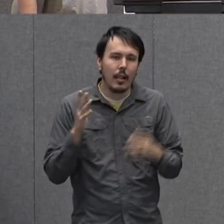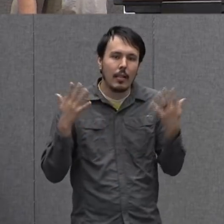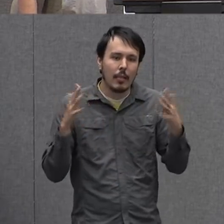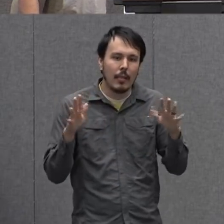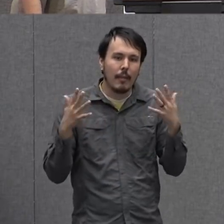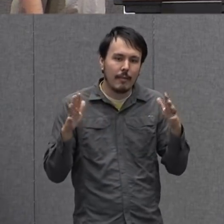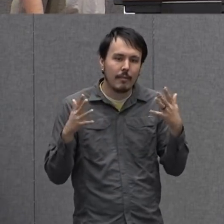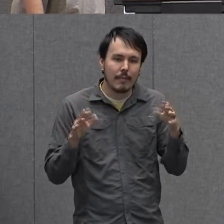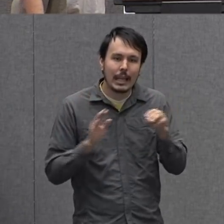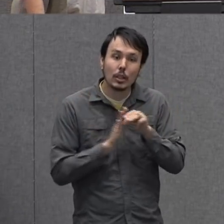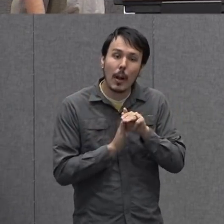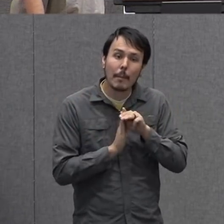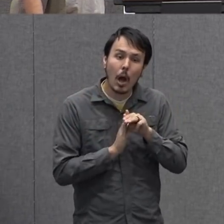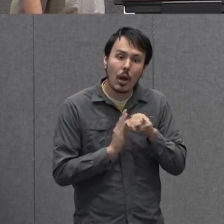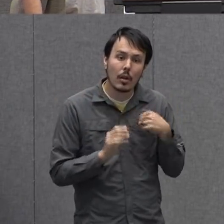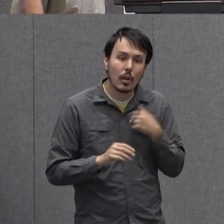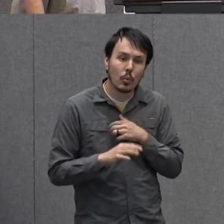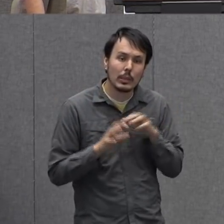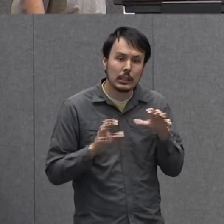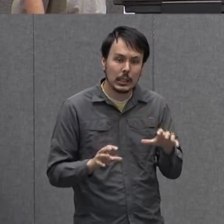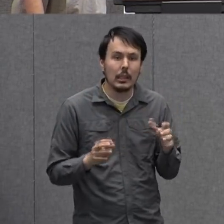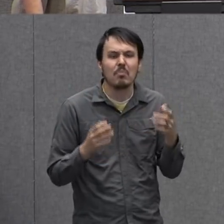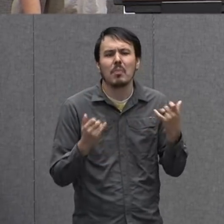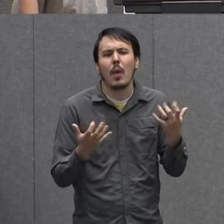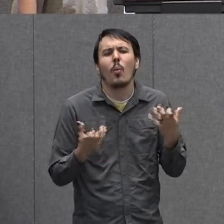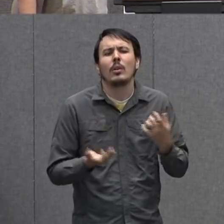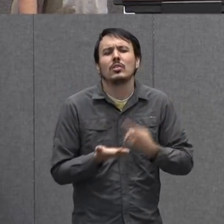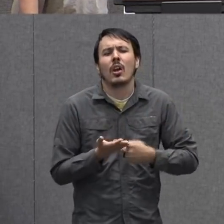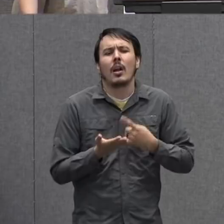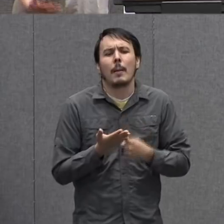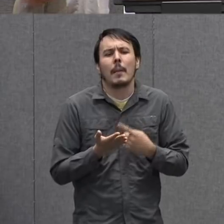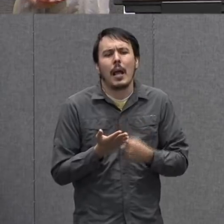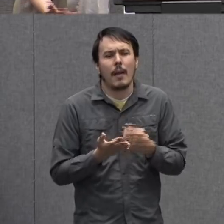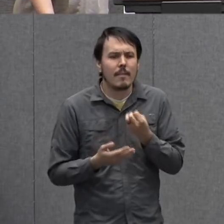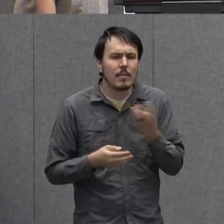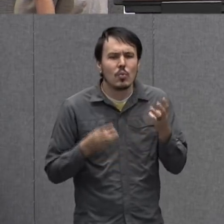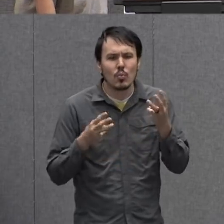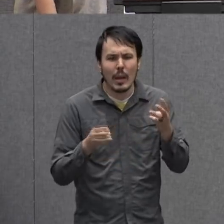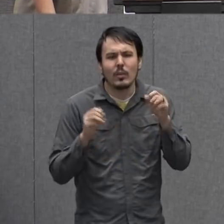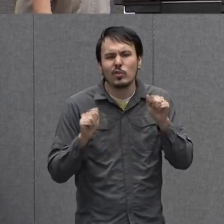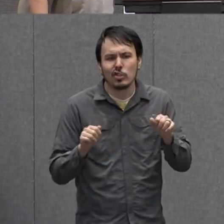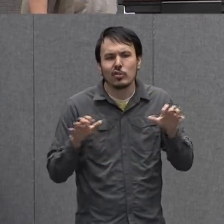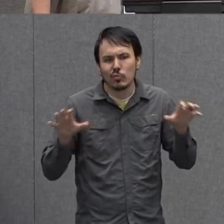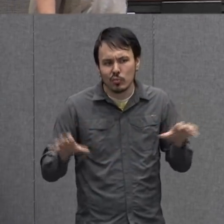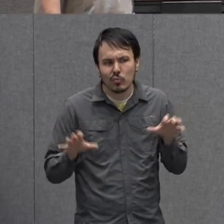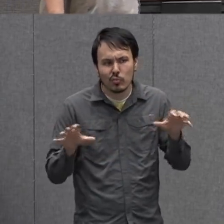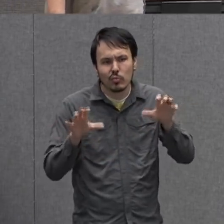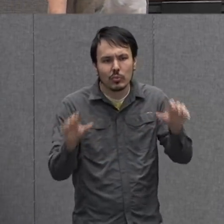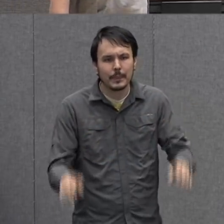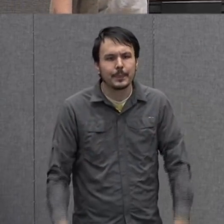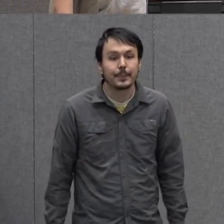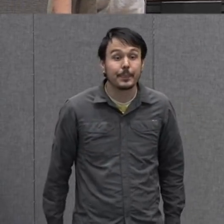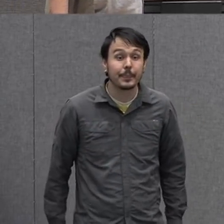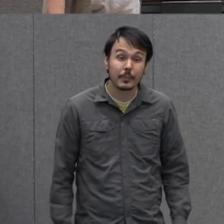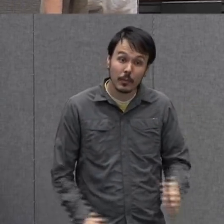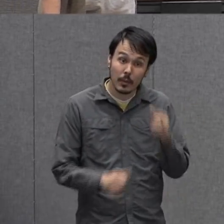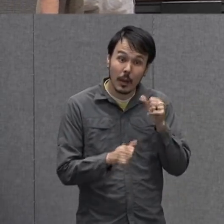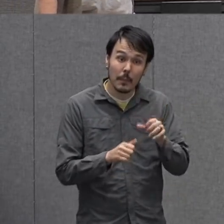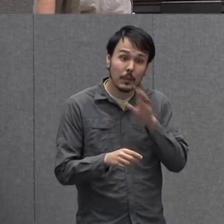that we did and we just wanted to talk about some of the different ways that we could have done it. Remember that when we're talking about multiplication,